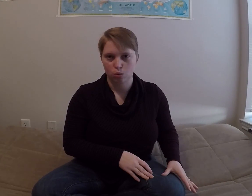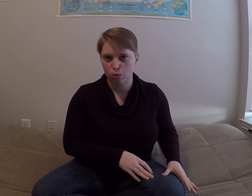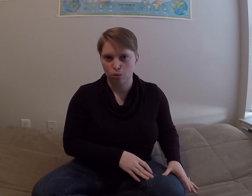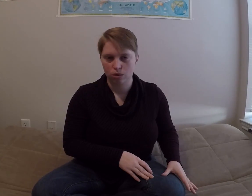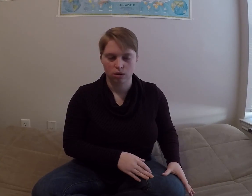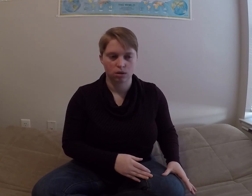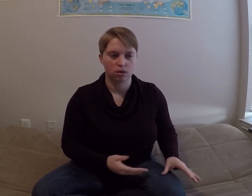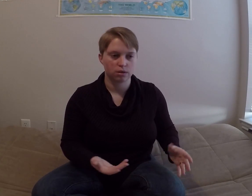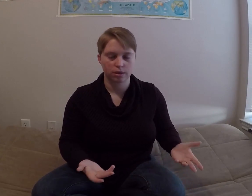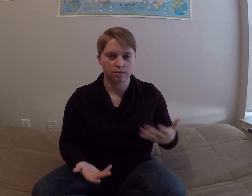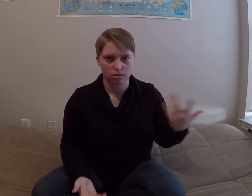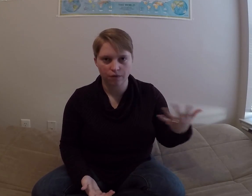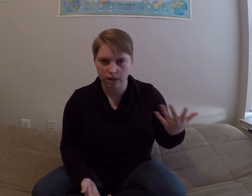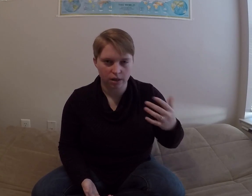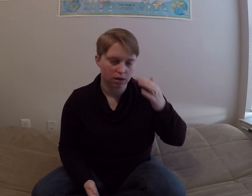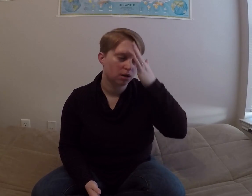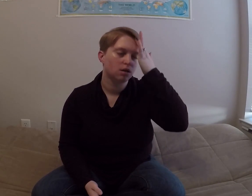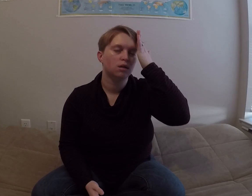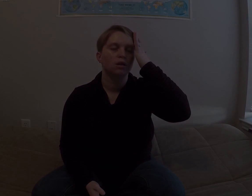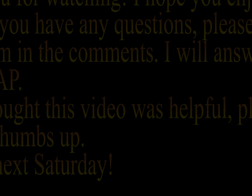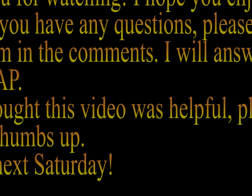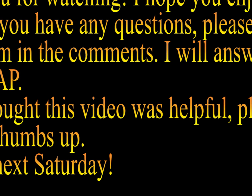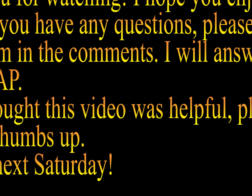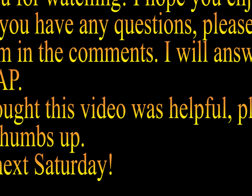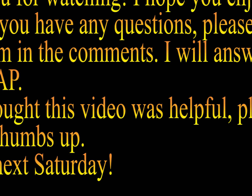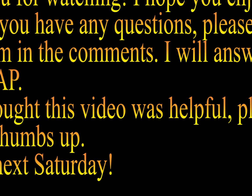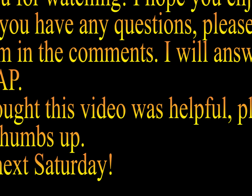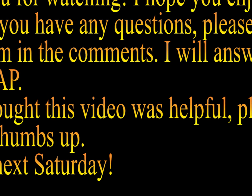Stuff like that.